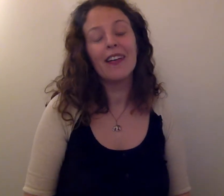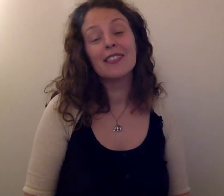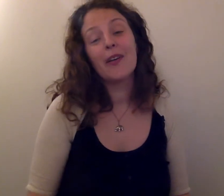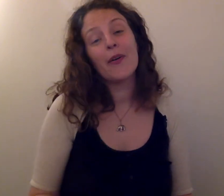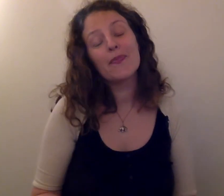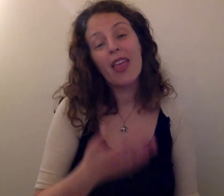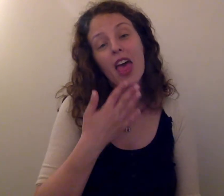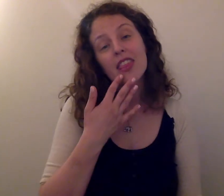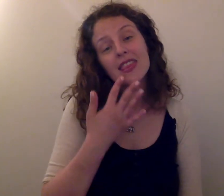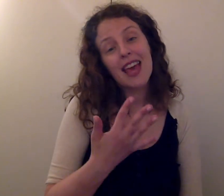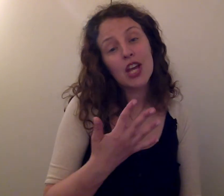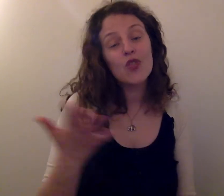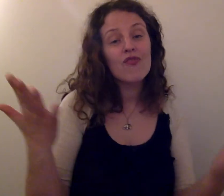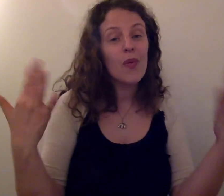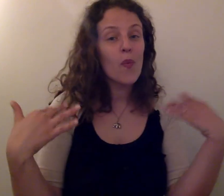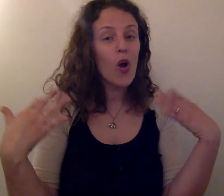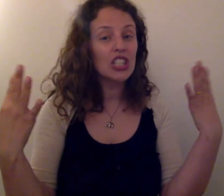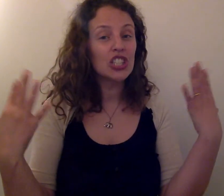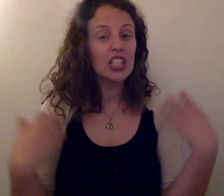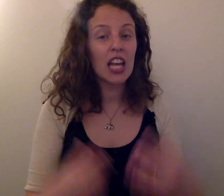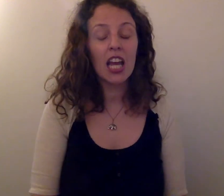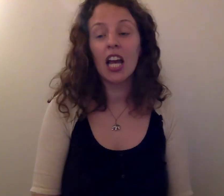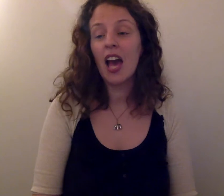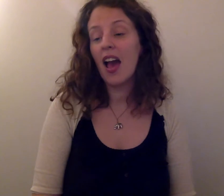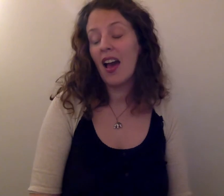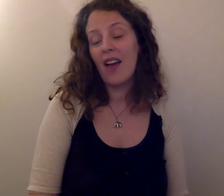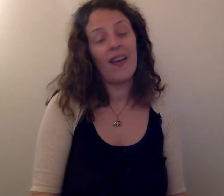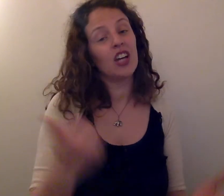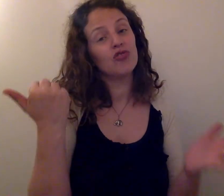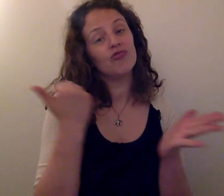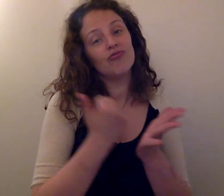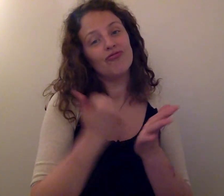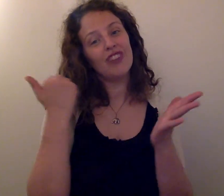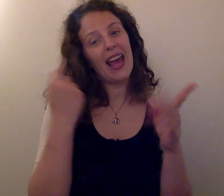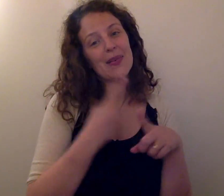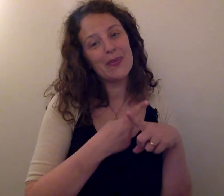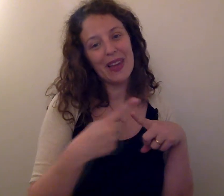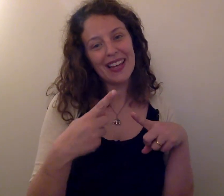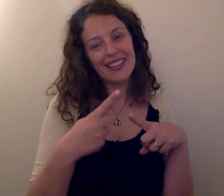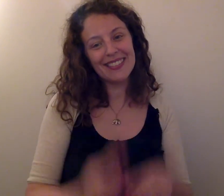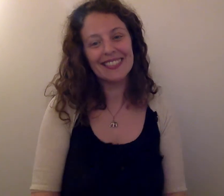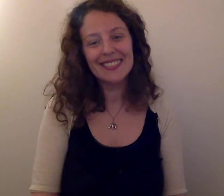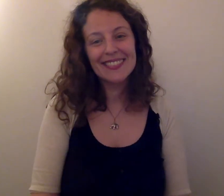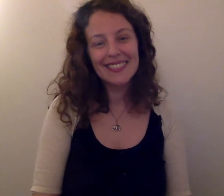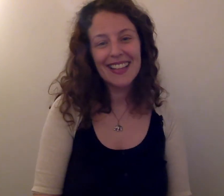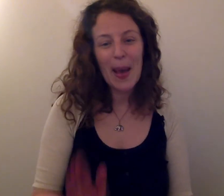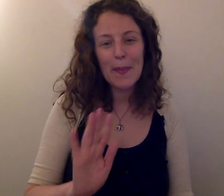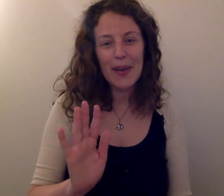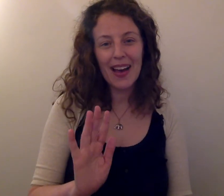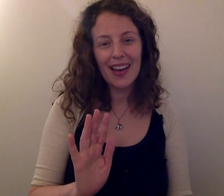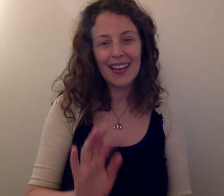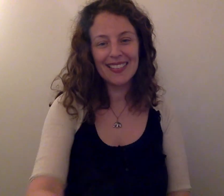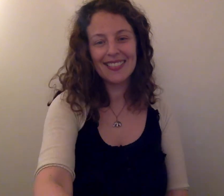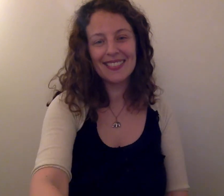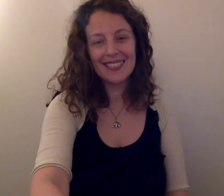Thankyou for watching, have a great week.